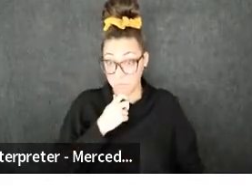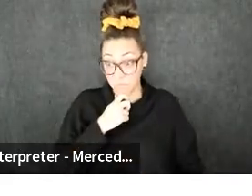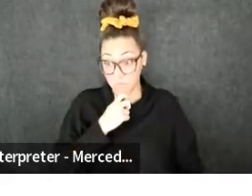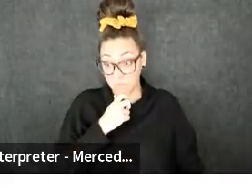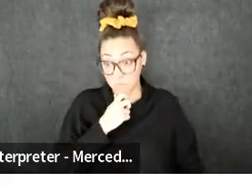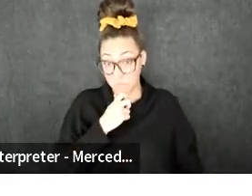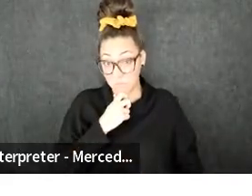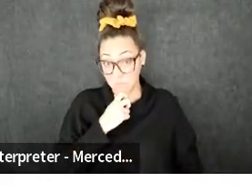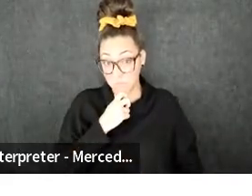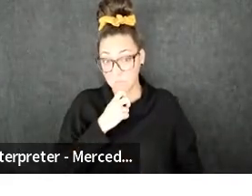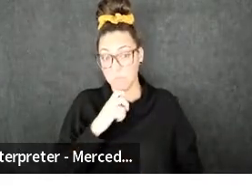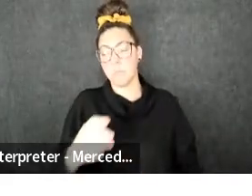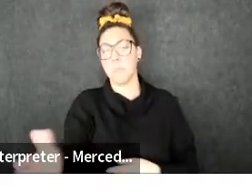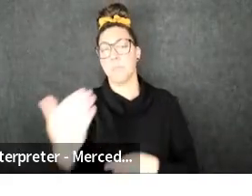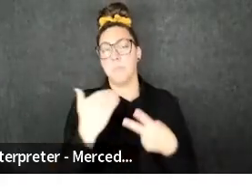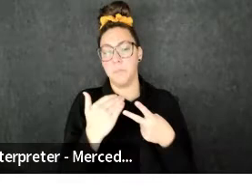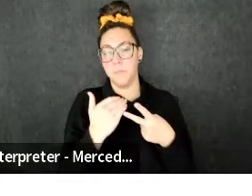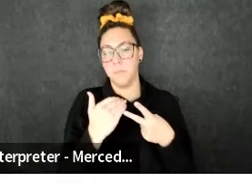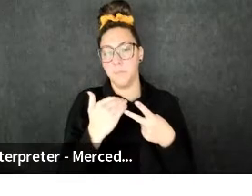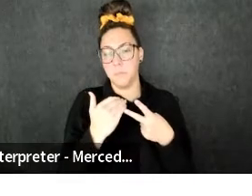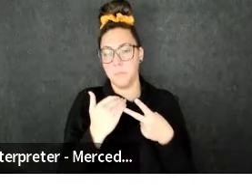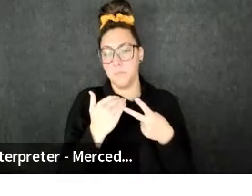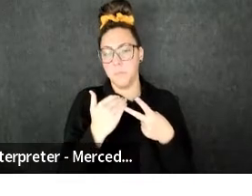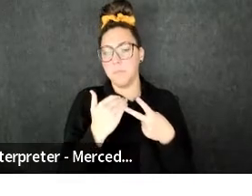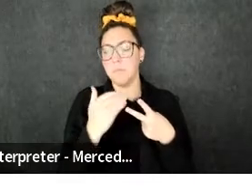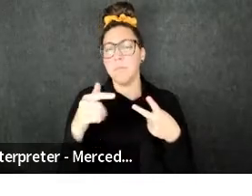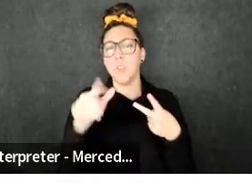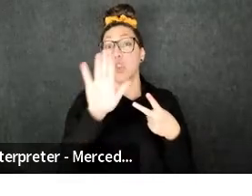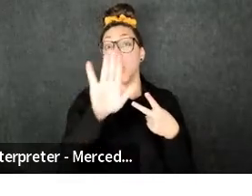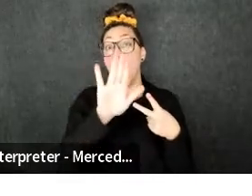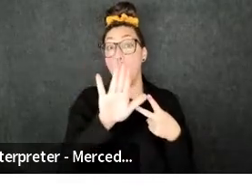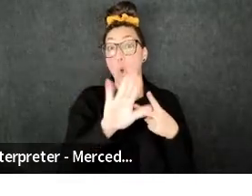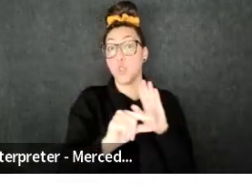what is this scores tell you about your level of hope